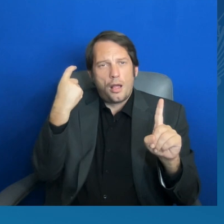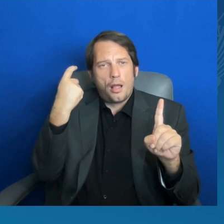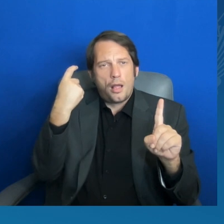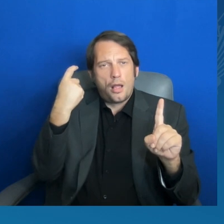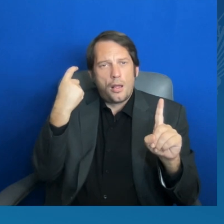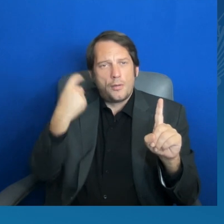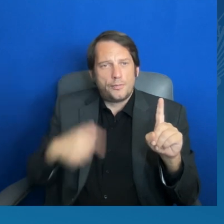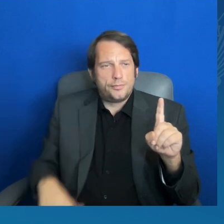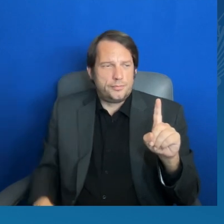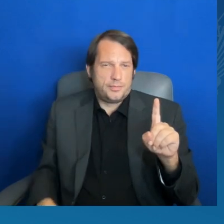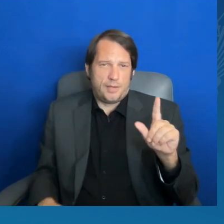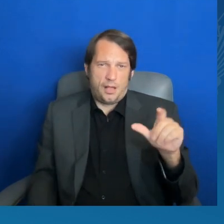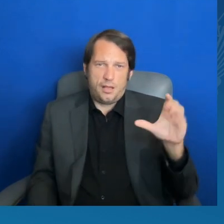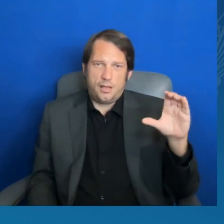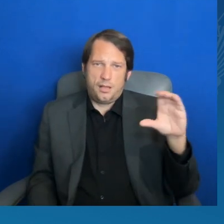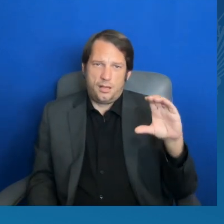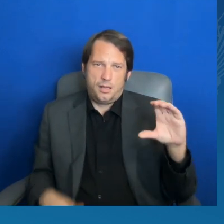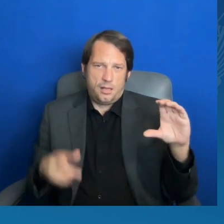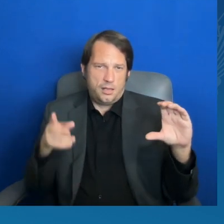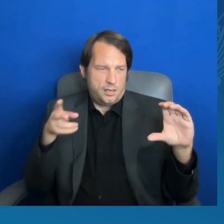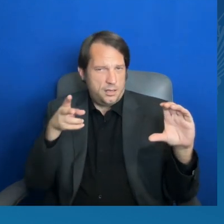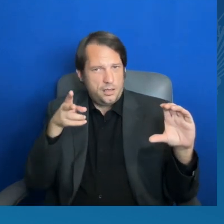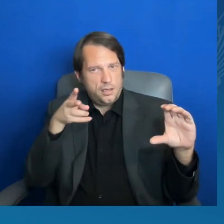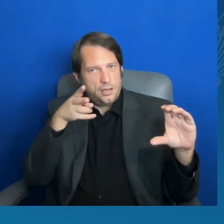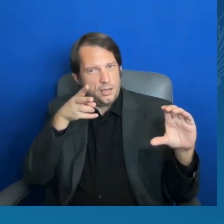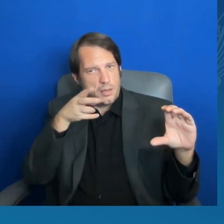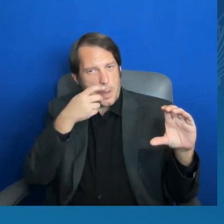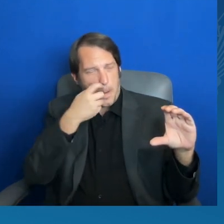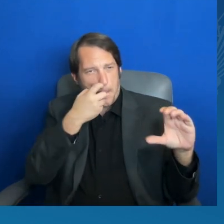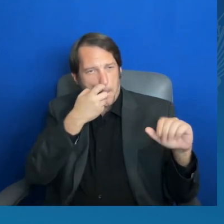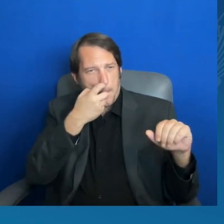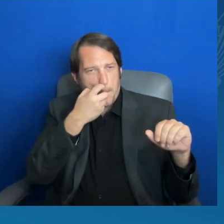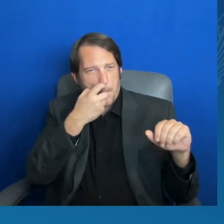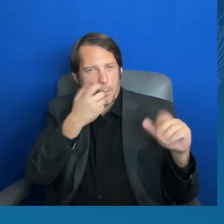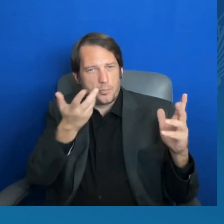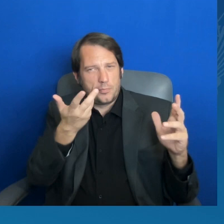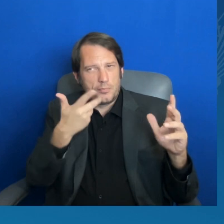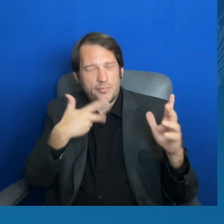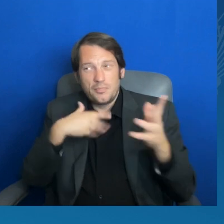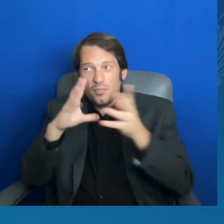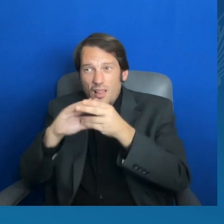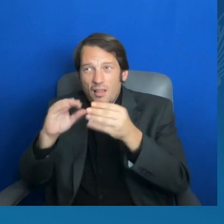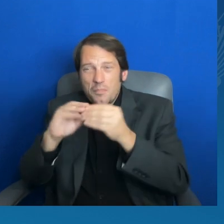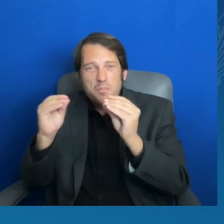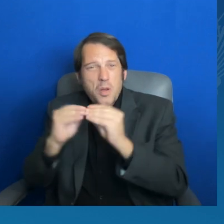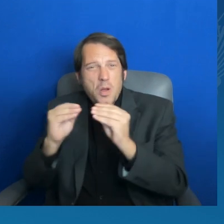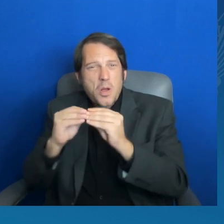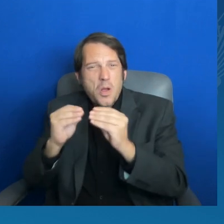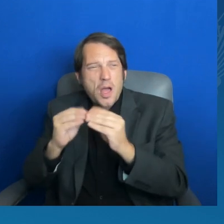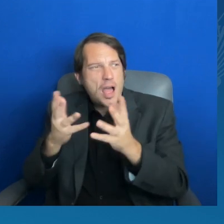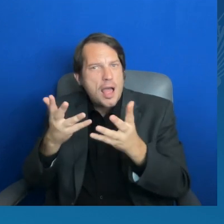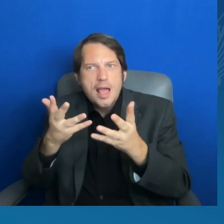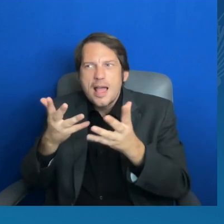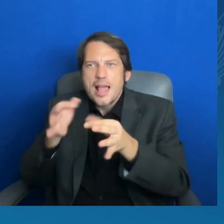because also without serious intervention, trauma is inherited --